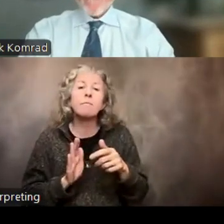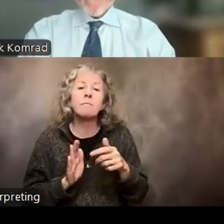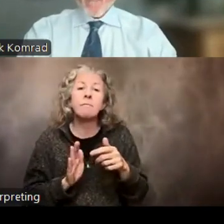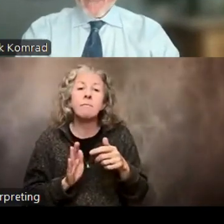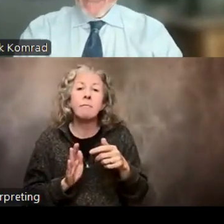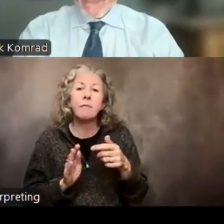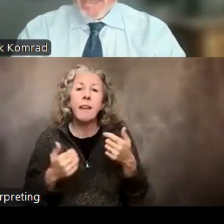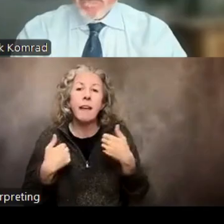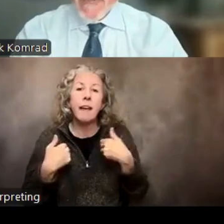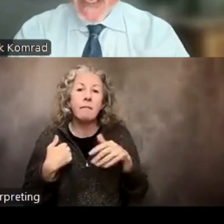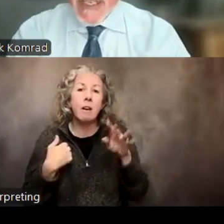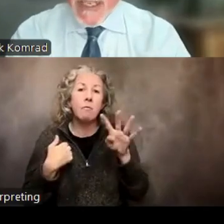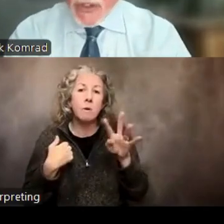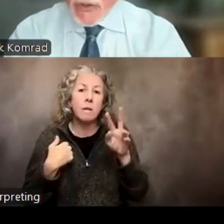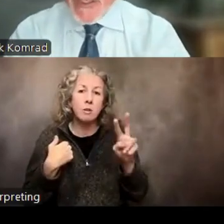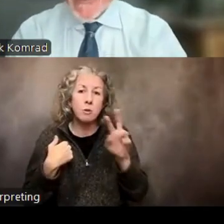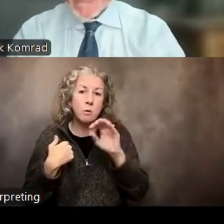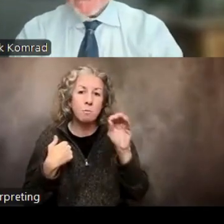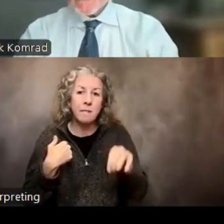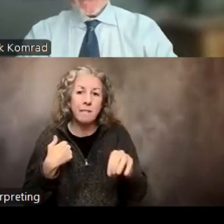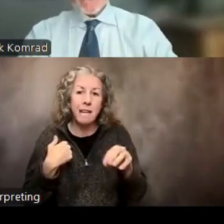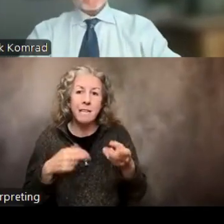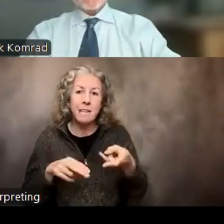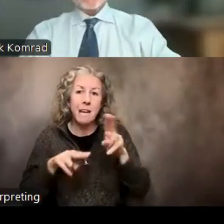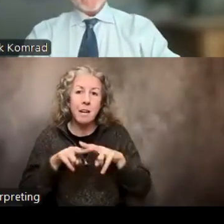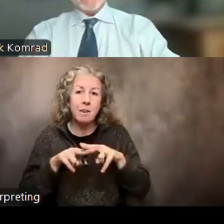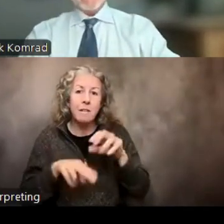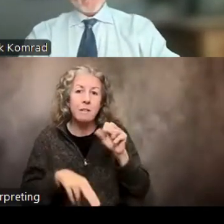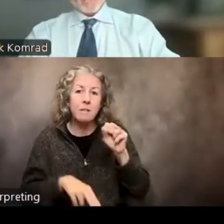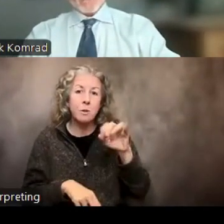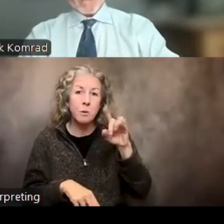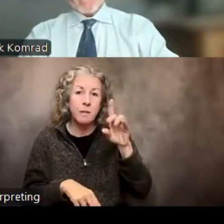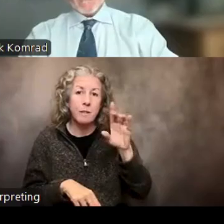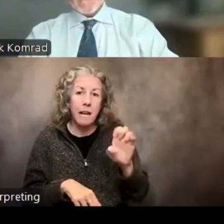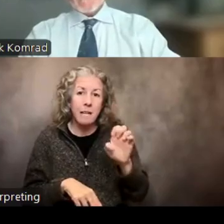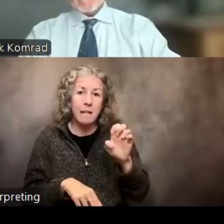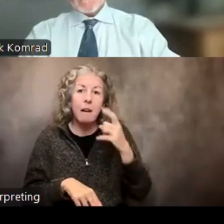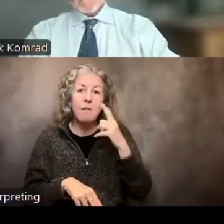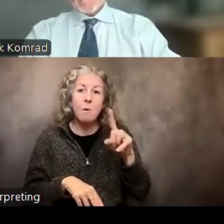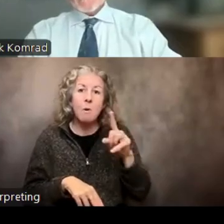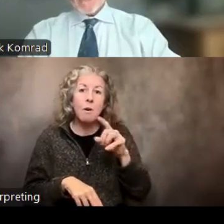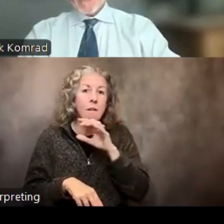42% increase in the suicide rate in the elderly, right? So